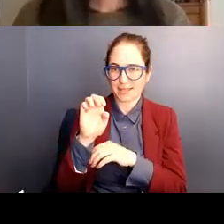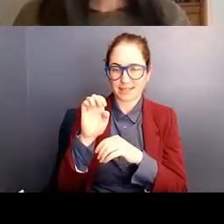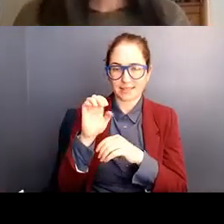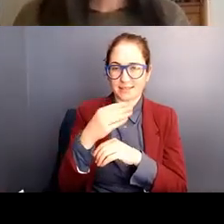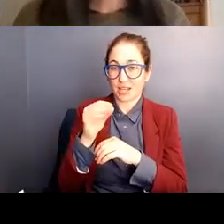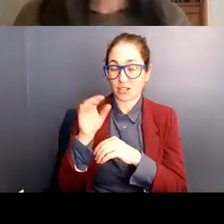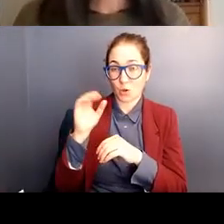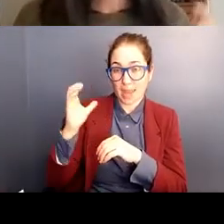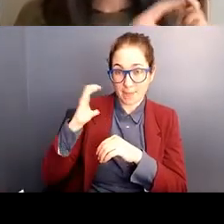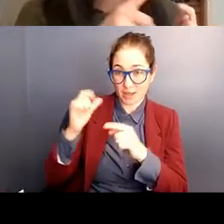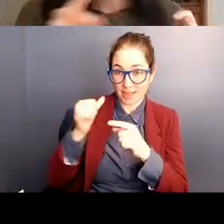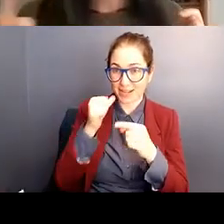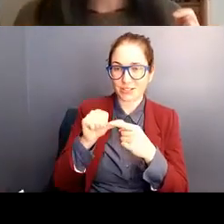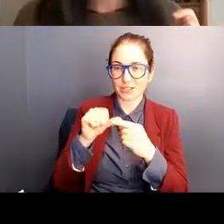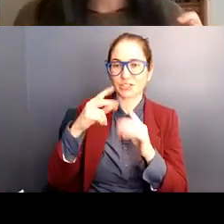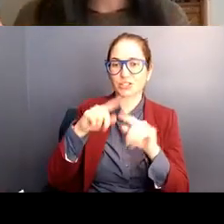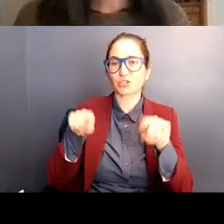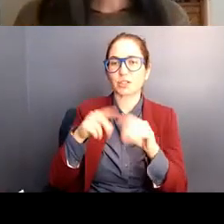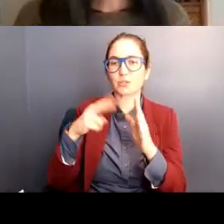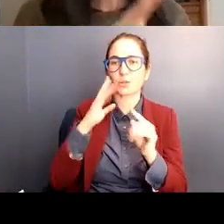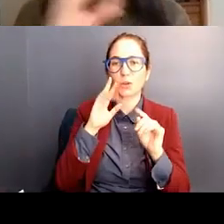the screen reader is going to read it as one clump of